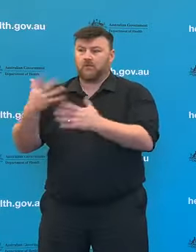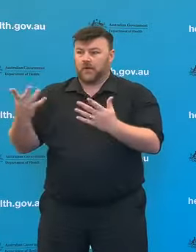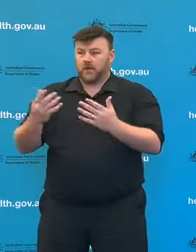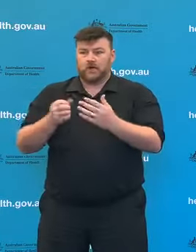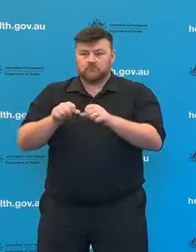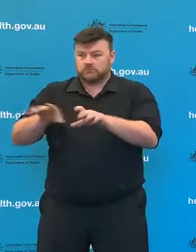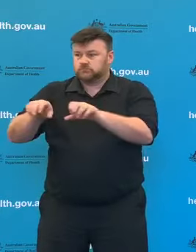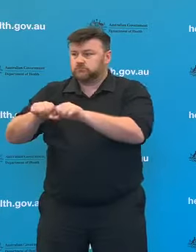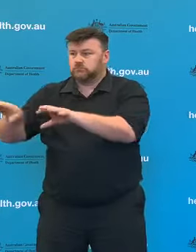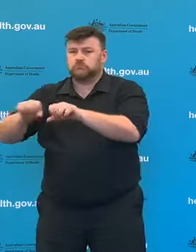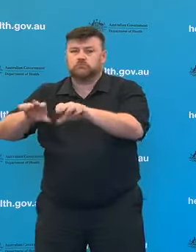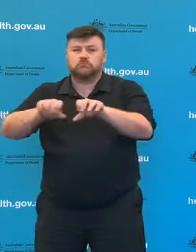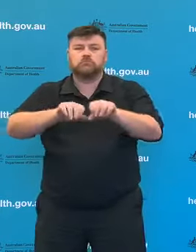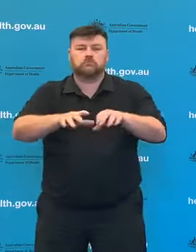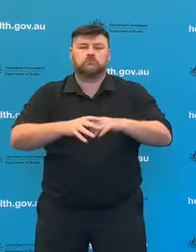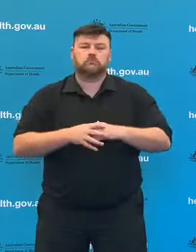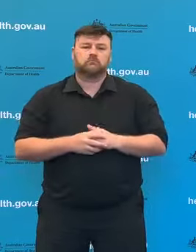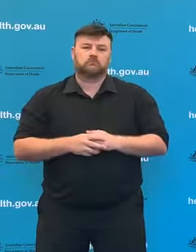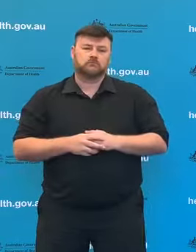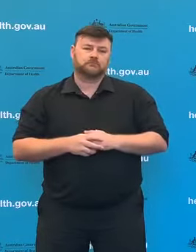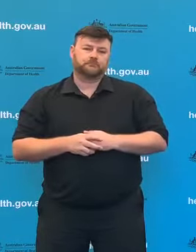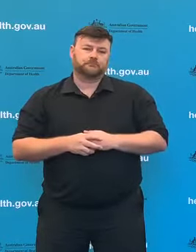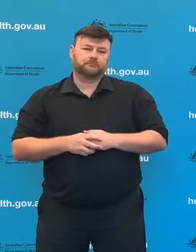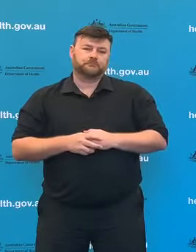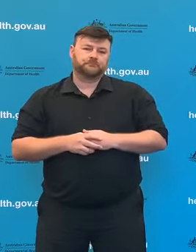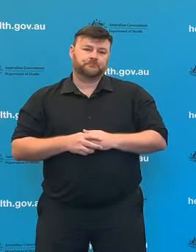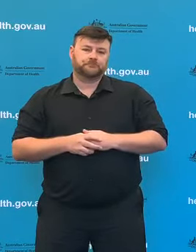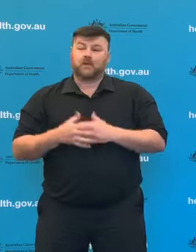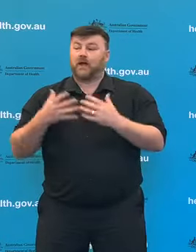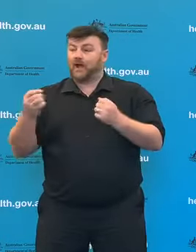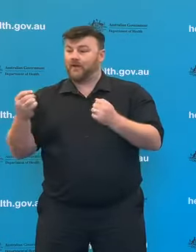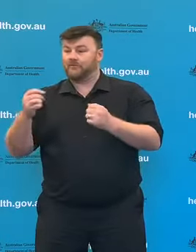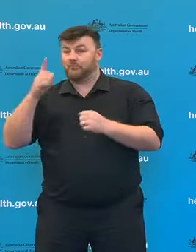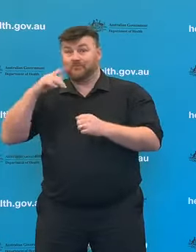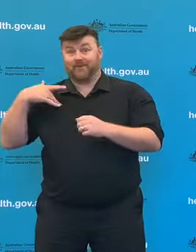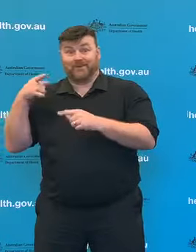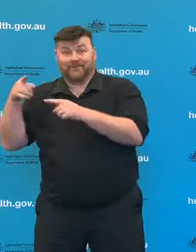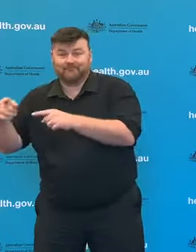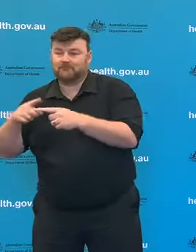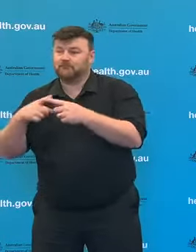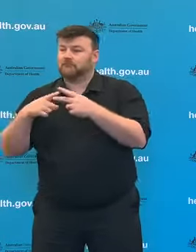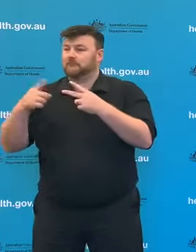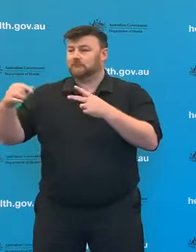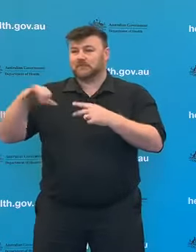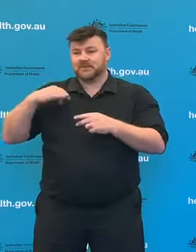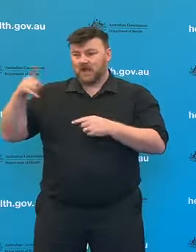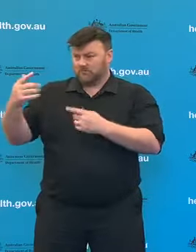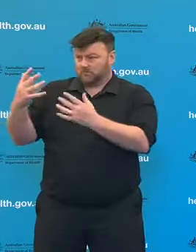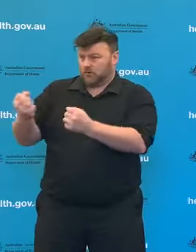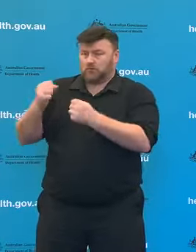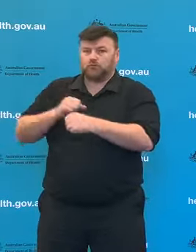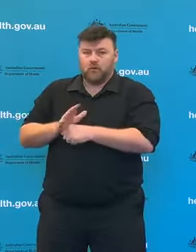cases were diagnosed amongst staff and or residents. Over the past month it is really